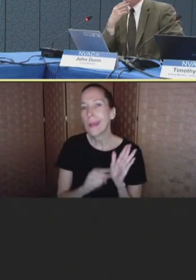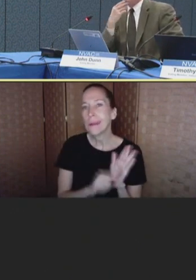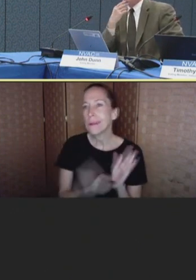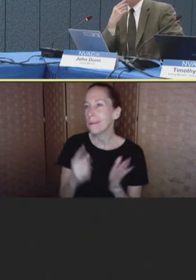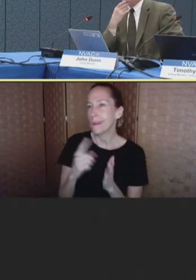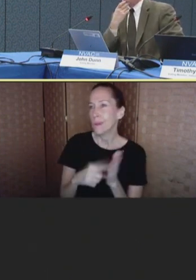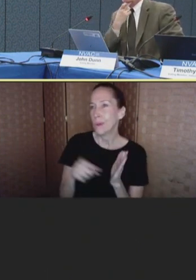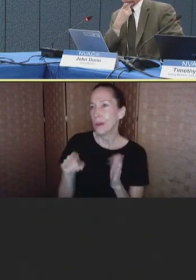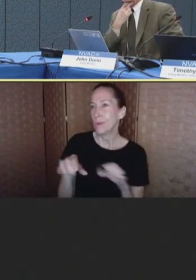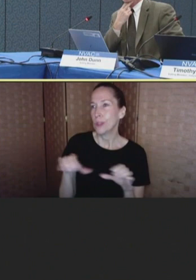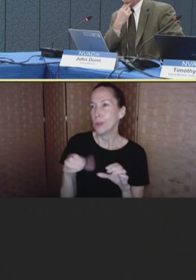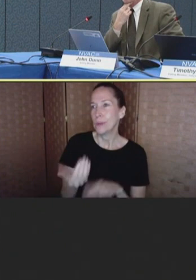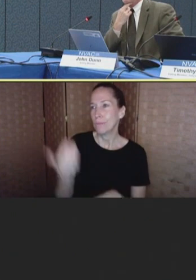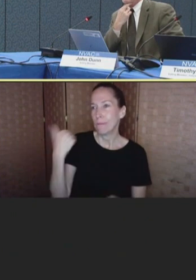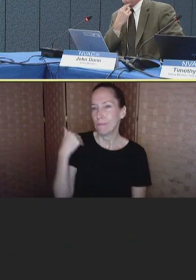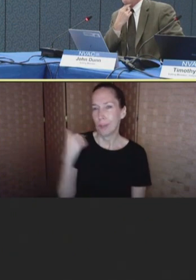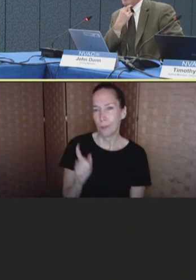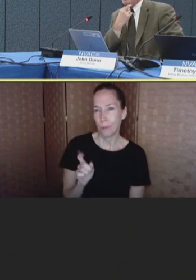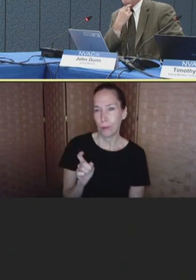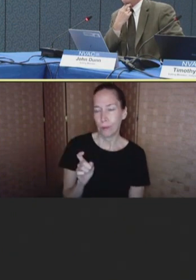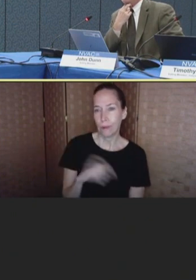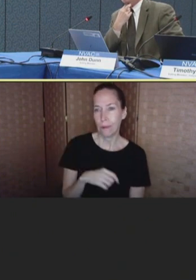" You know, was everything in the past?